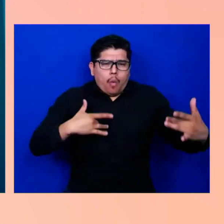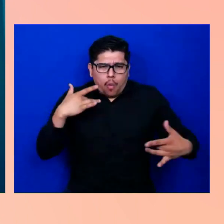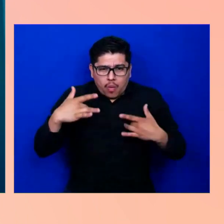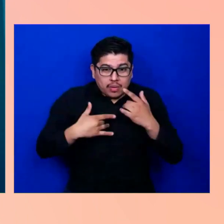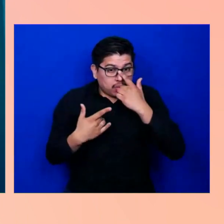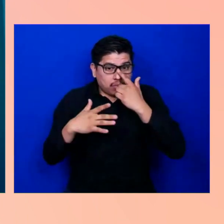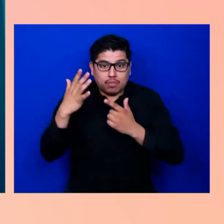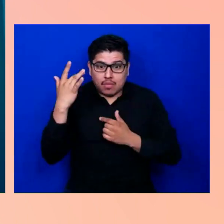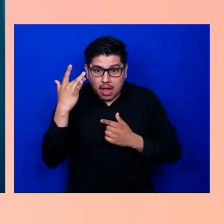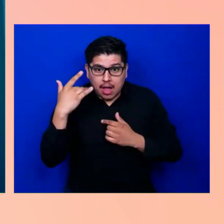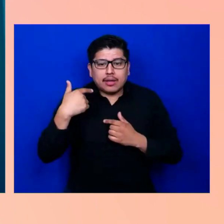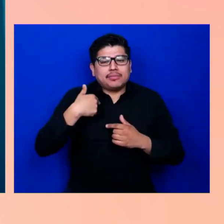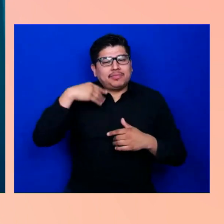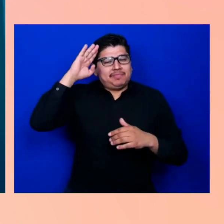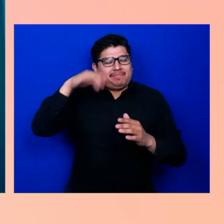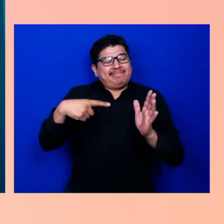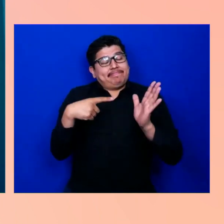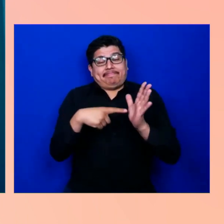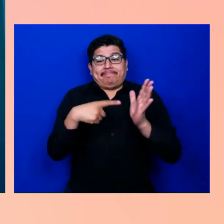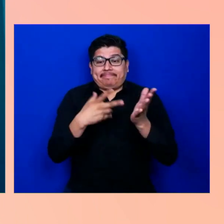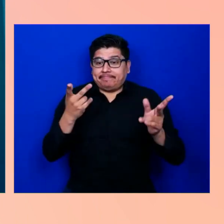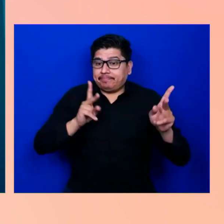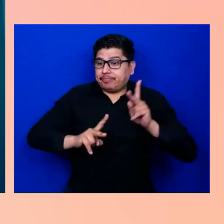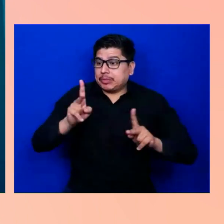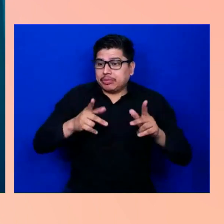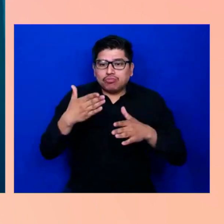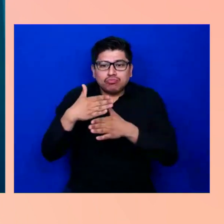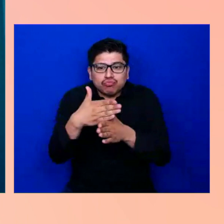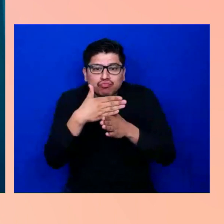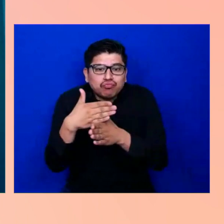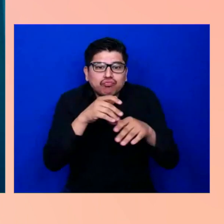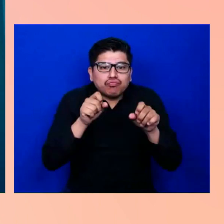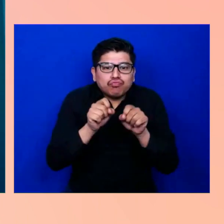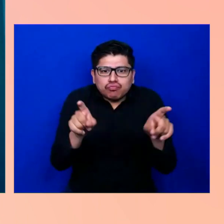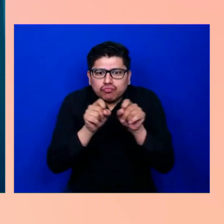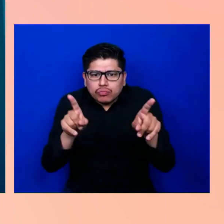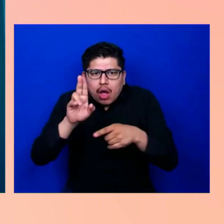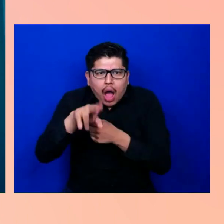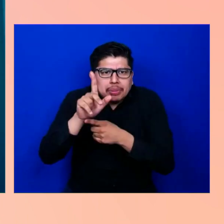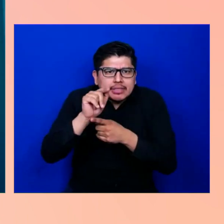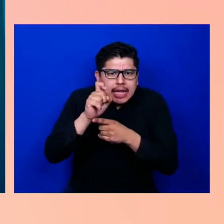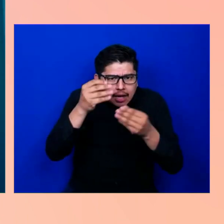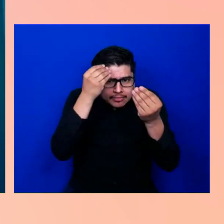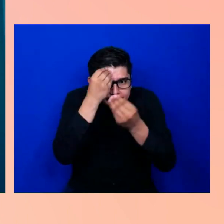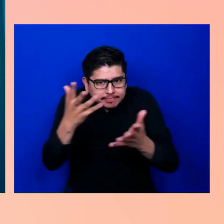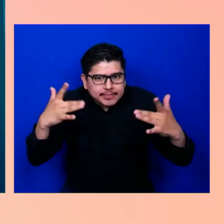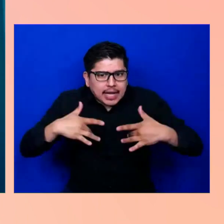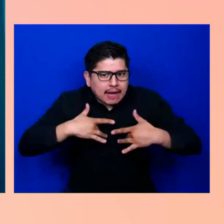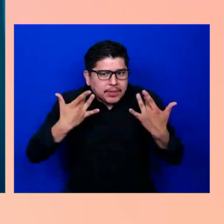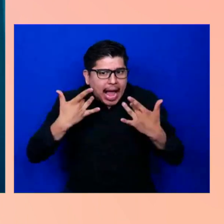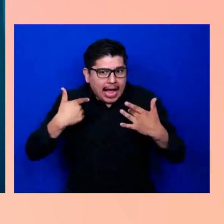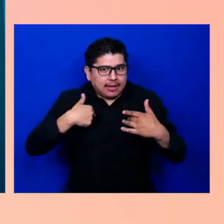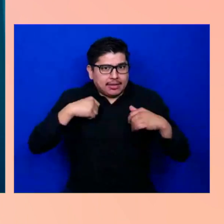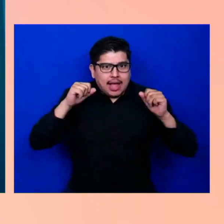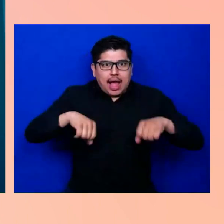when people are sharing updates about events, I will be able to see or to know